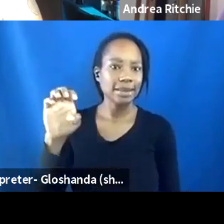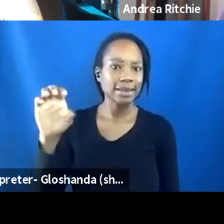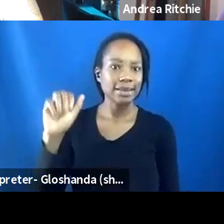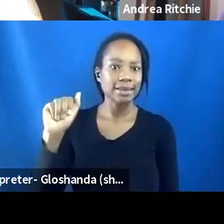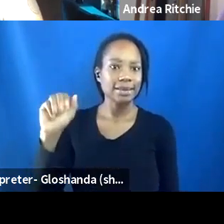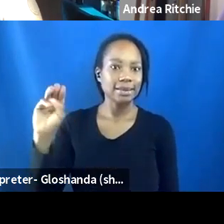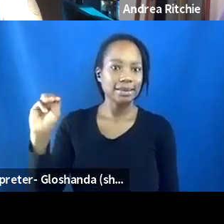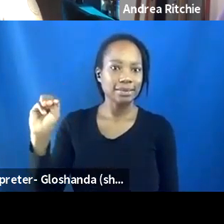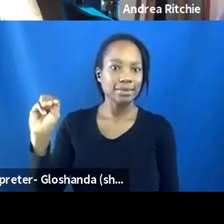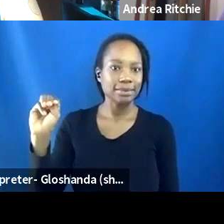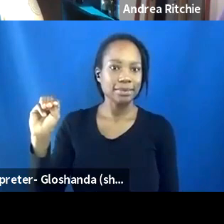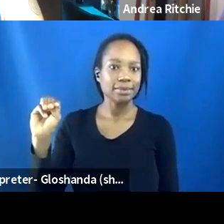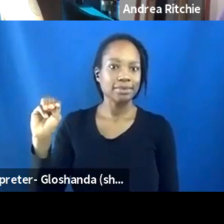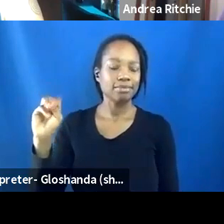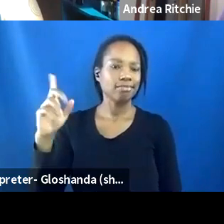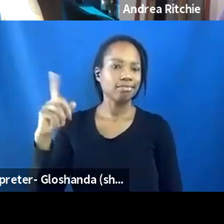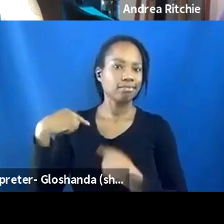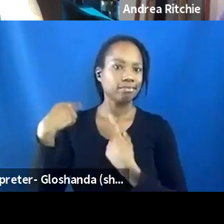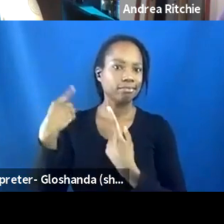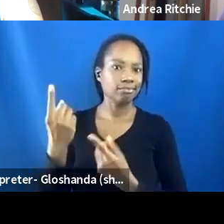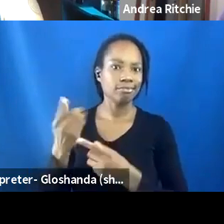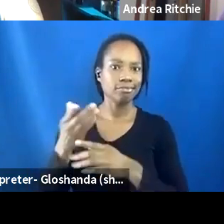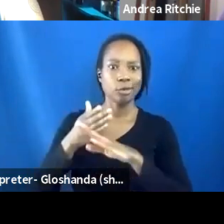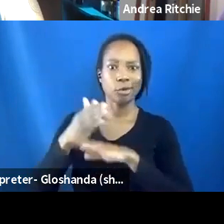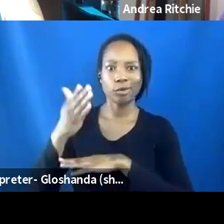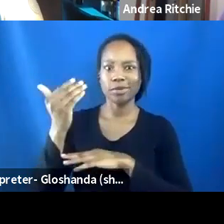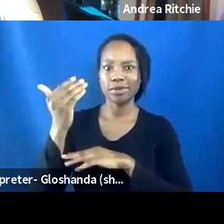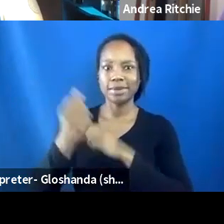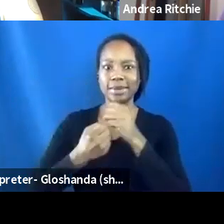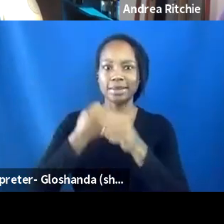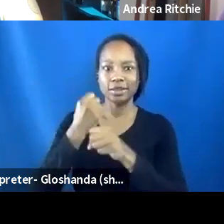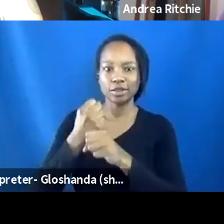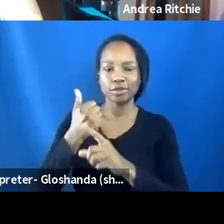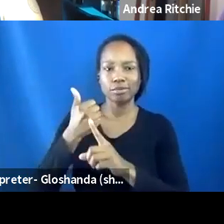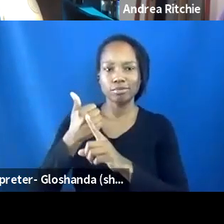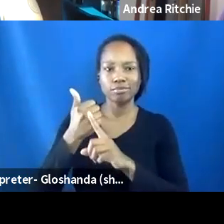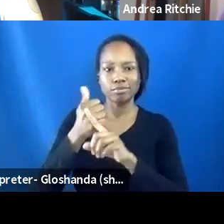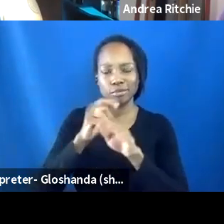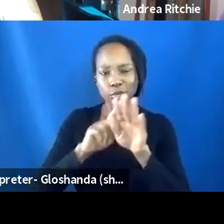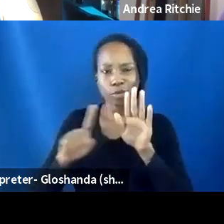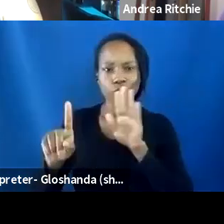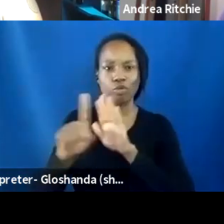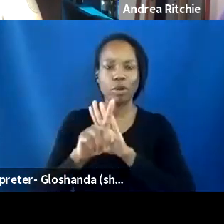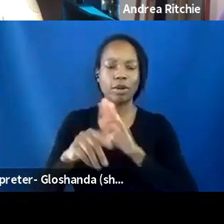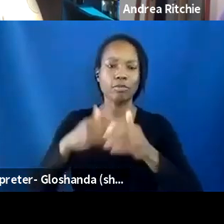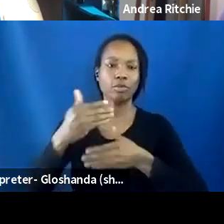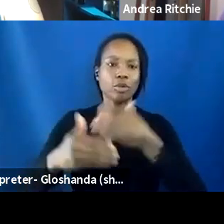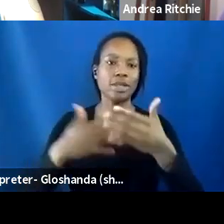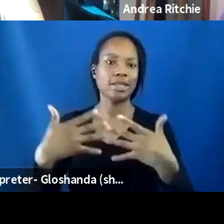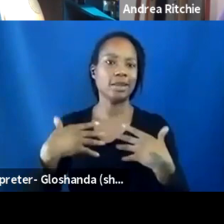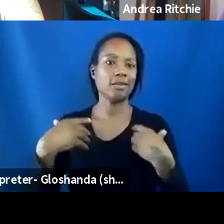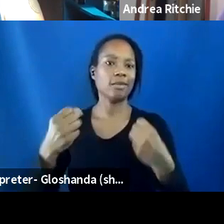For over 15 years Yolo has been on the forefront of progressive wellness work. At the core of Yolo's work is a commitment